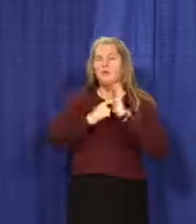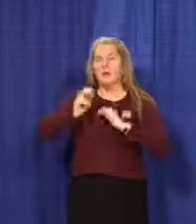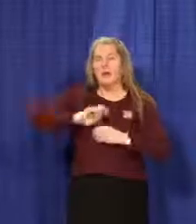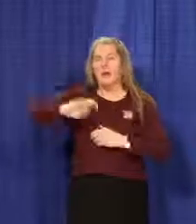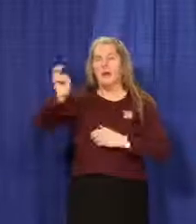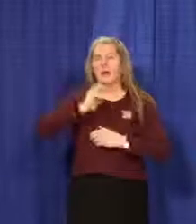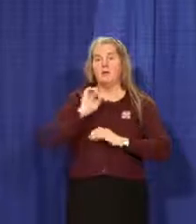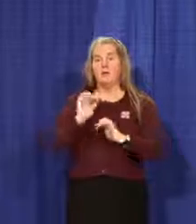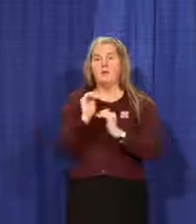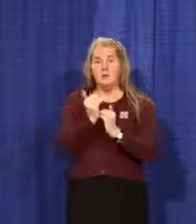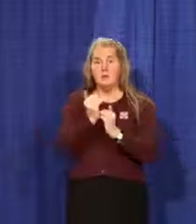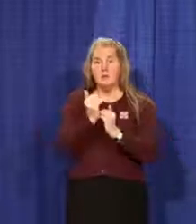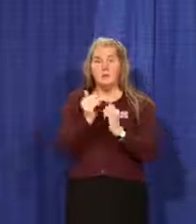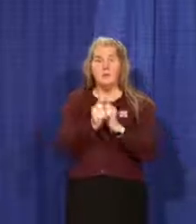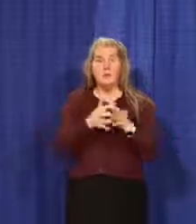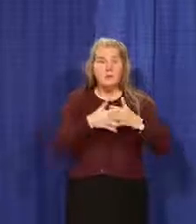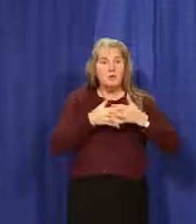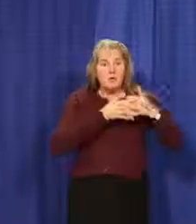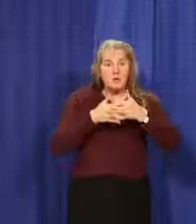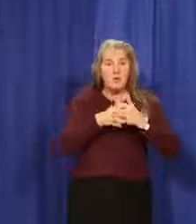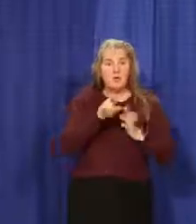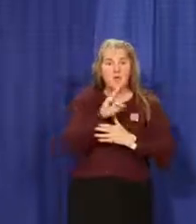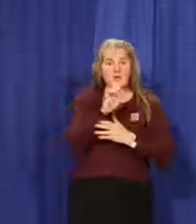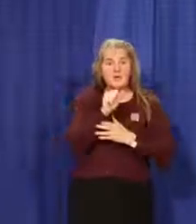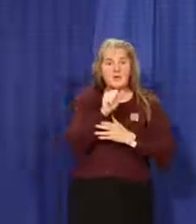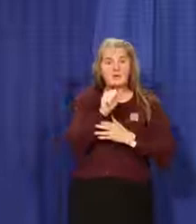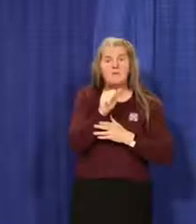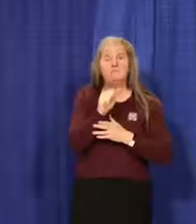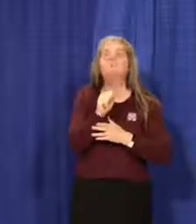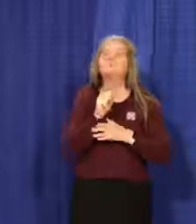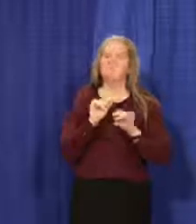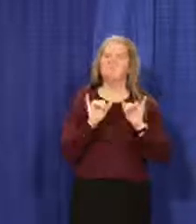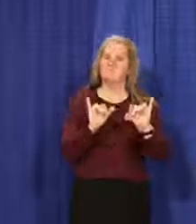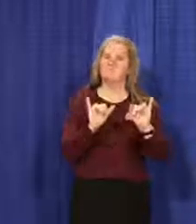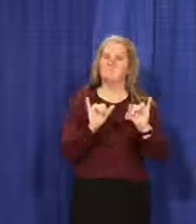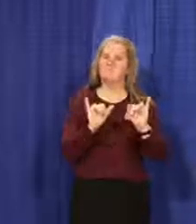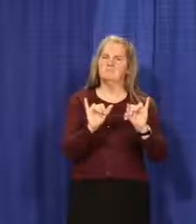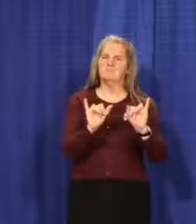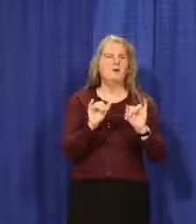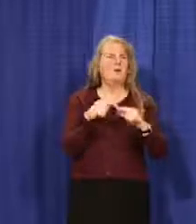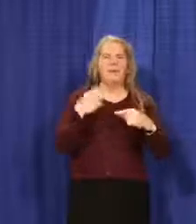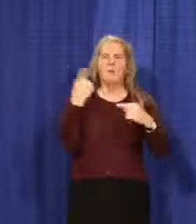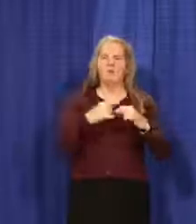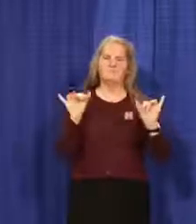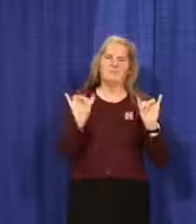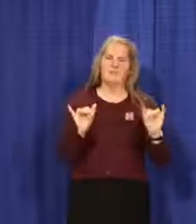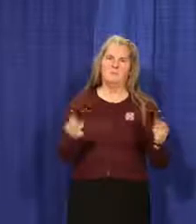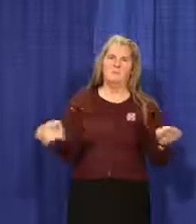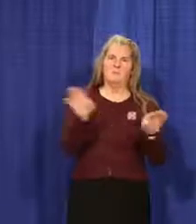nonessential travel restrictions with the United States have been extended until November 21st.